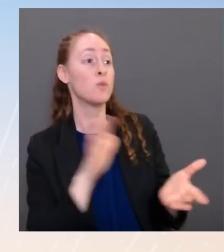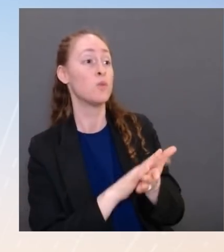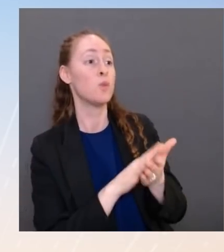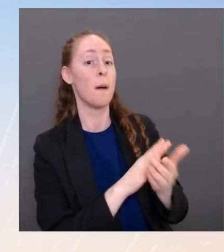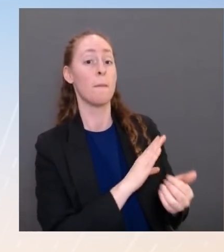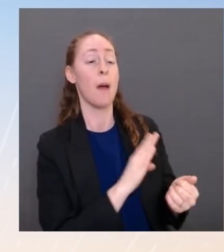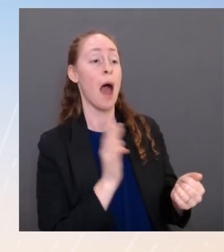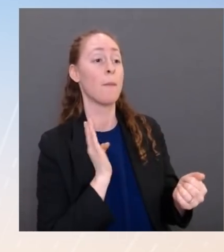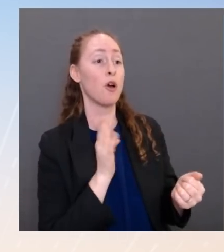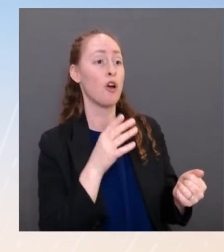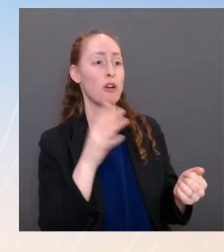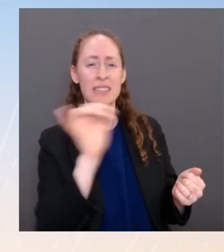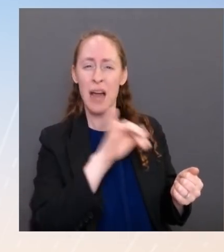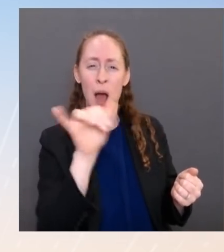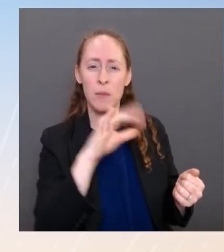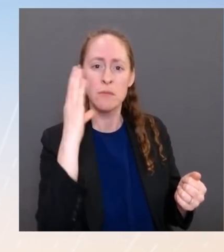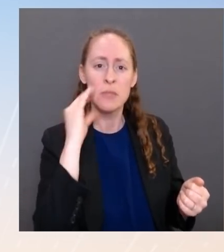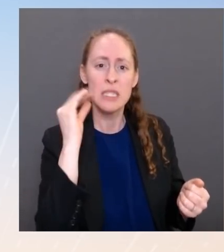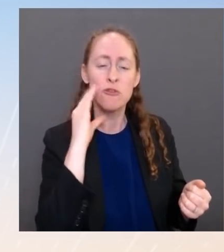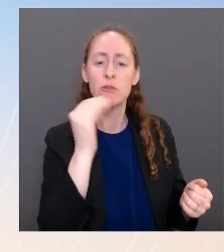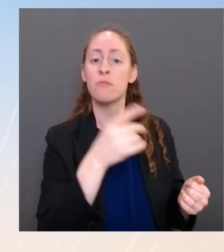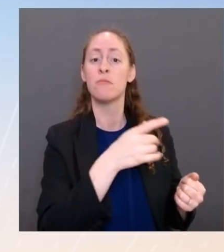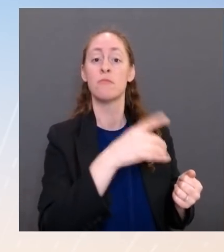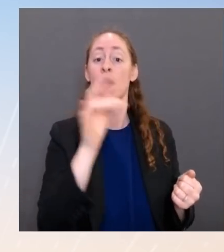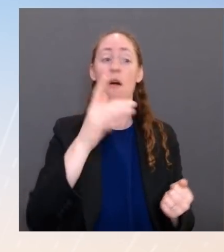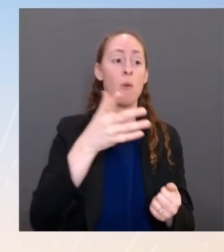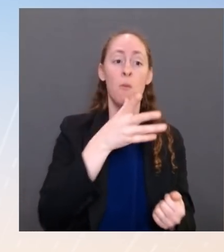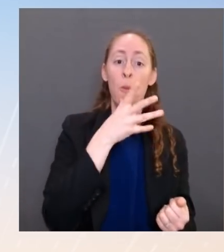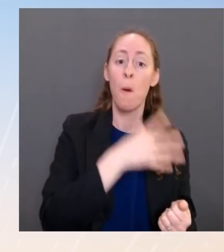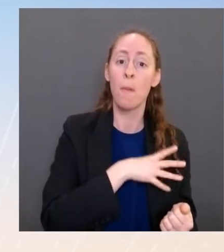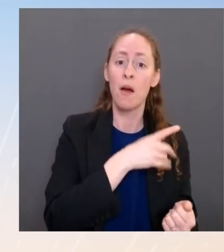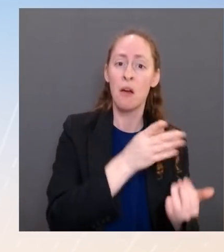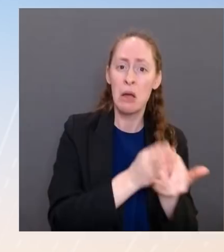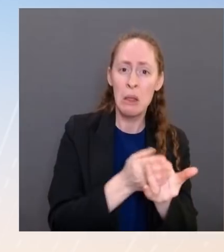or even an insurrection against our Capitol. So I know that there's an outrage right now,